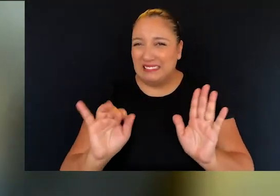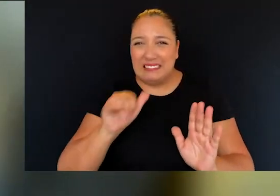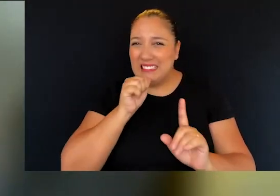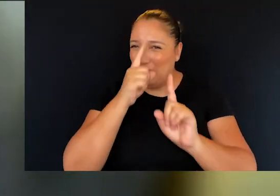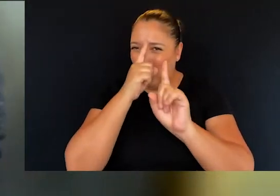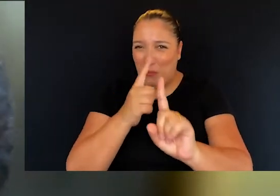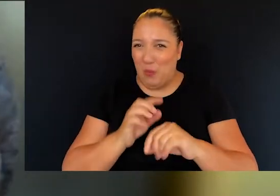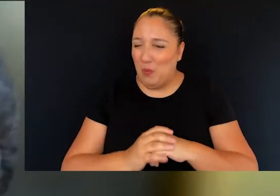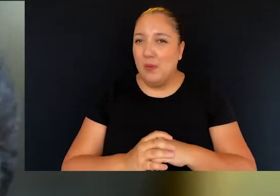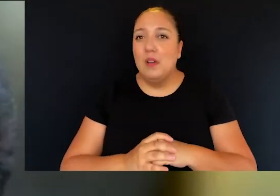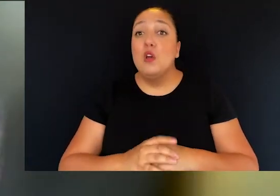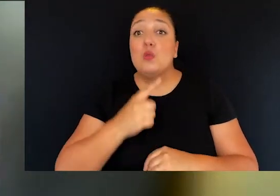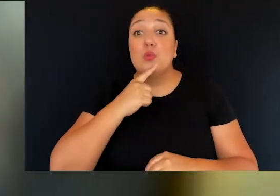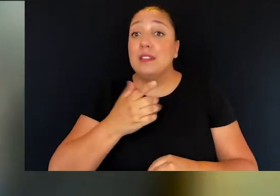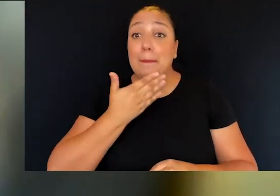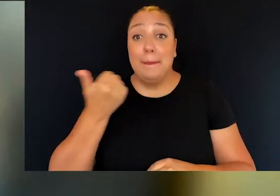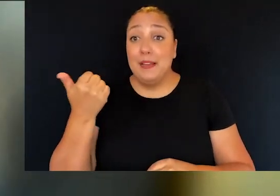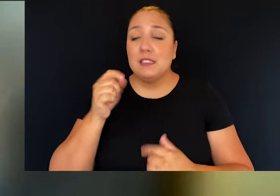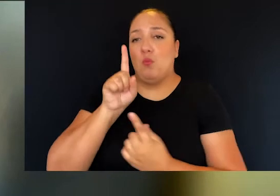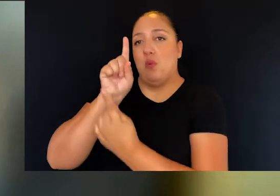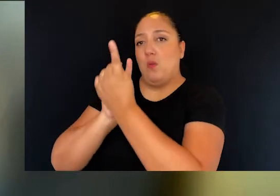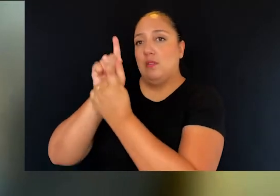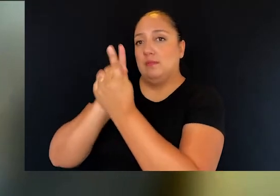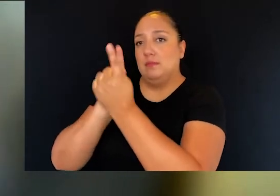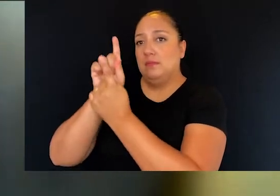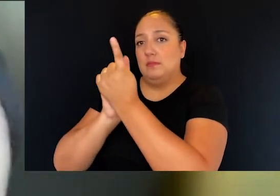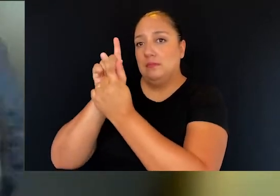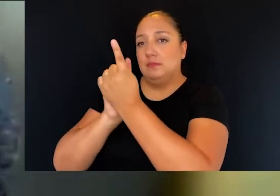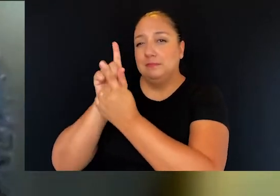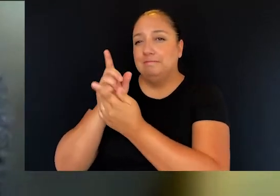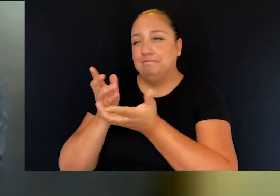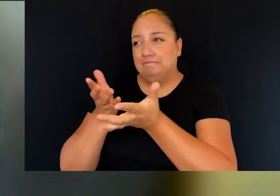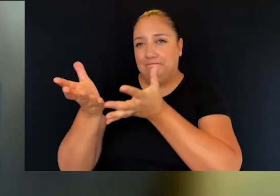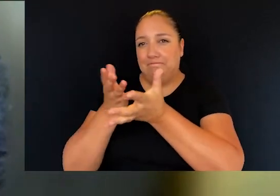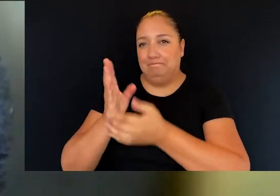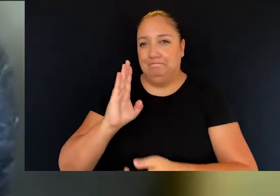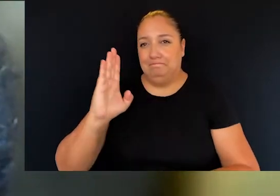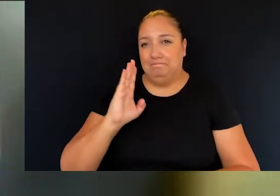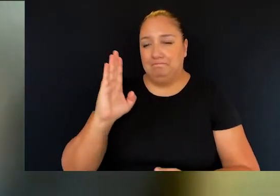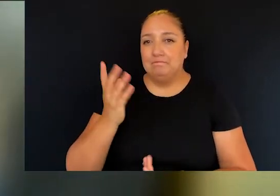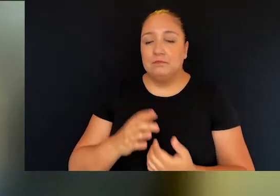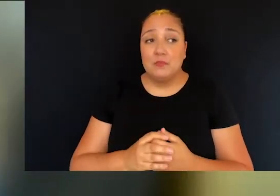so that even if the language does come up in a group setting, maybe that's not the right time to call someone out on it.